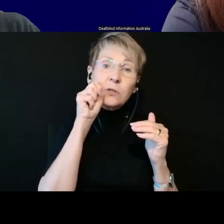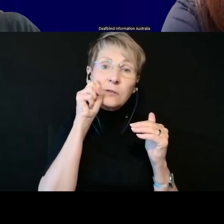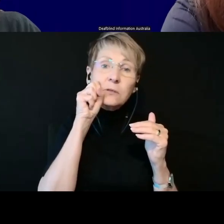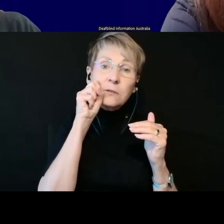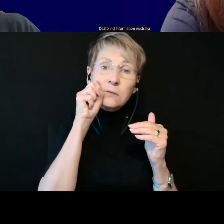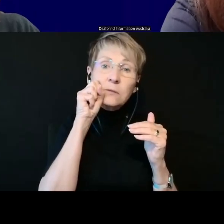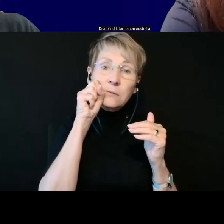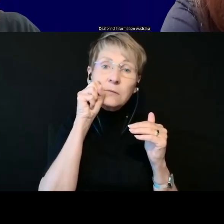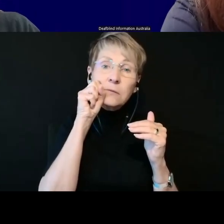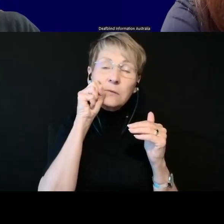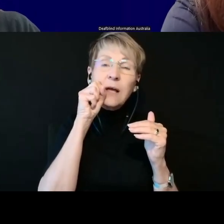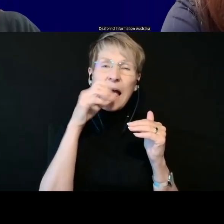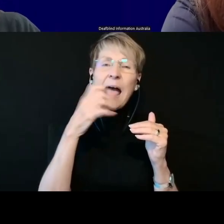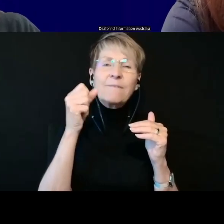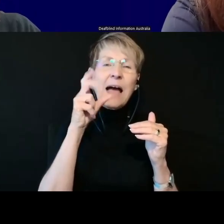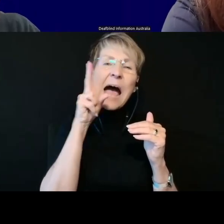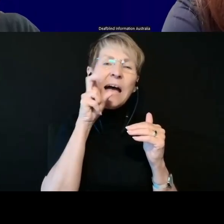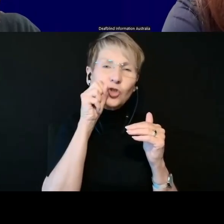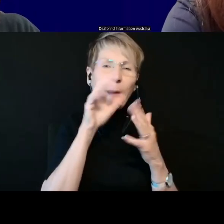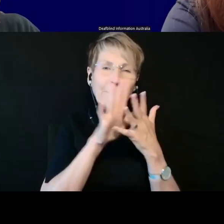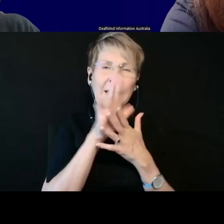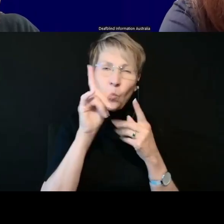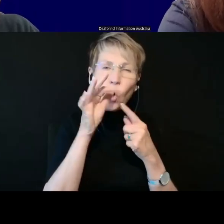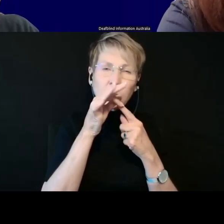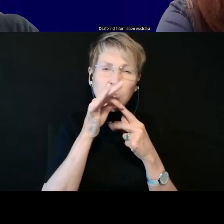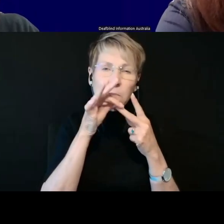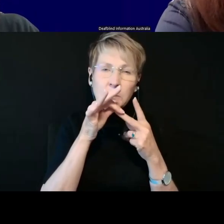come with it will help you understand what the occupational performance issues are.